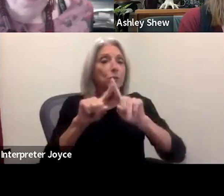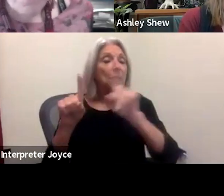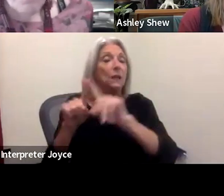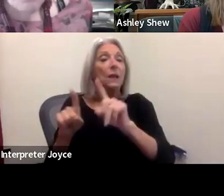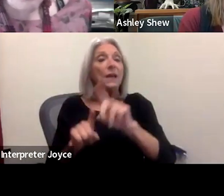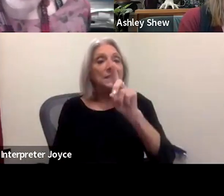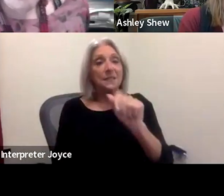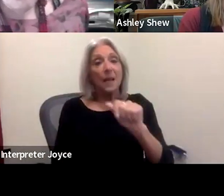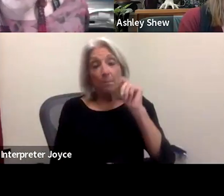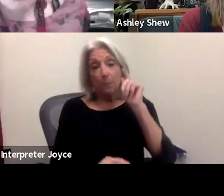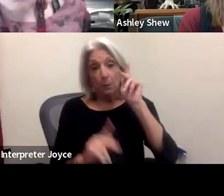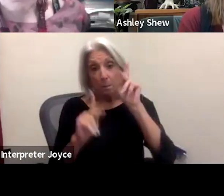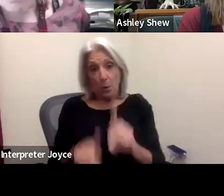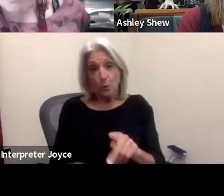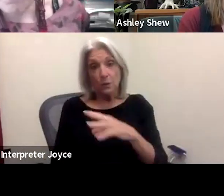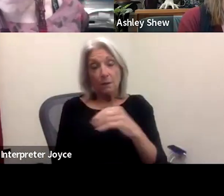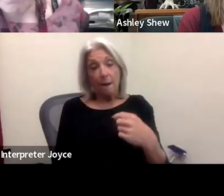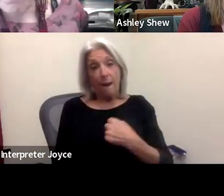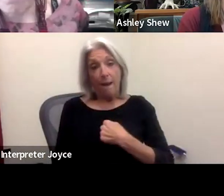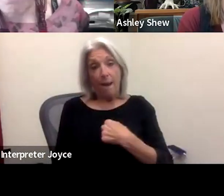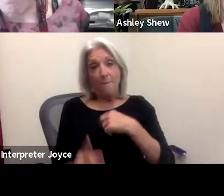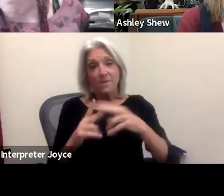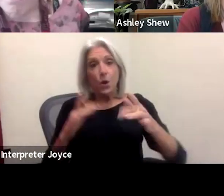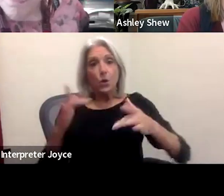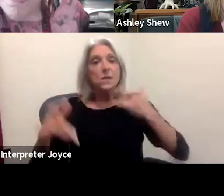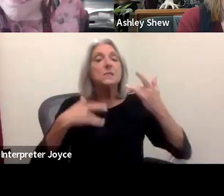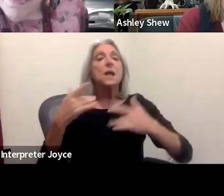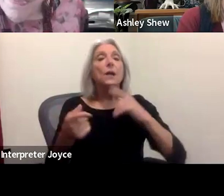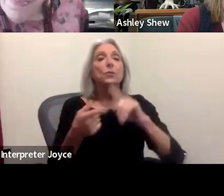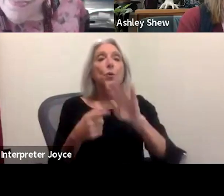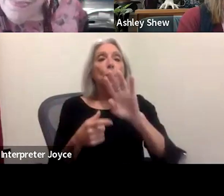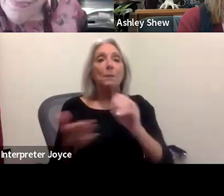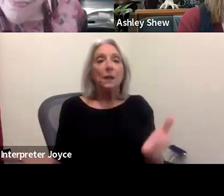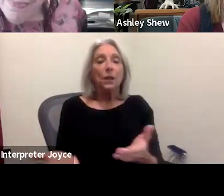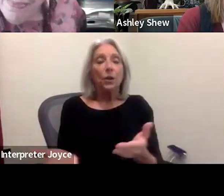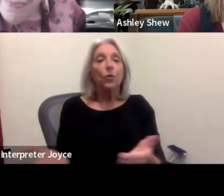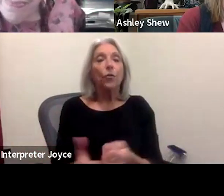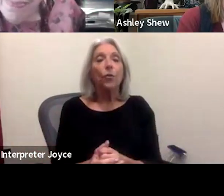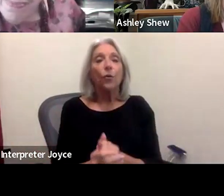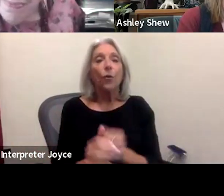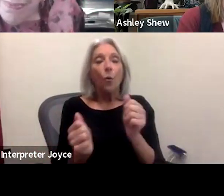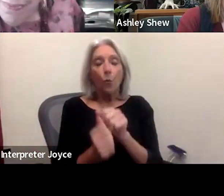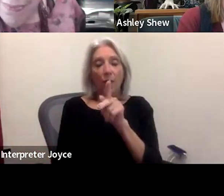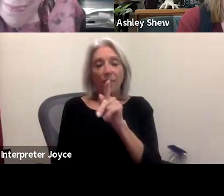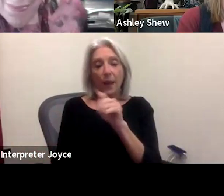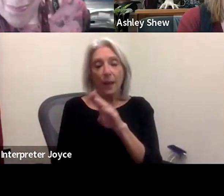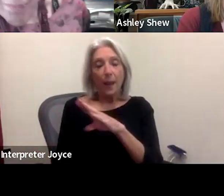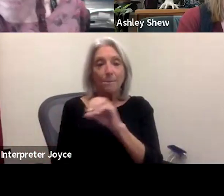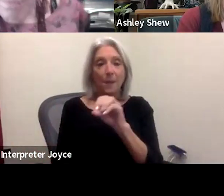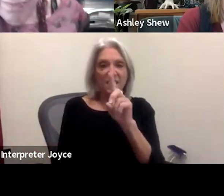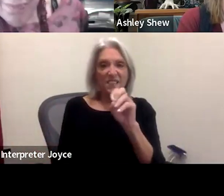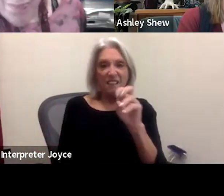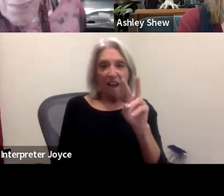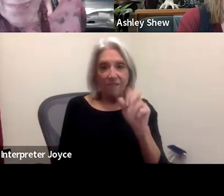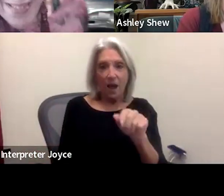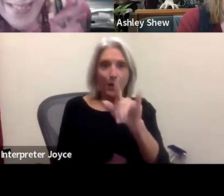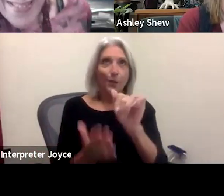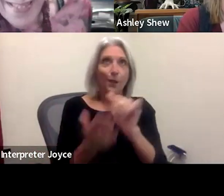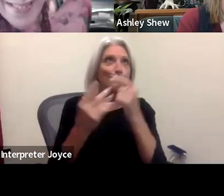And I'm excited to be here alongside Kim and Devva. Devva's like a legend in disability studies,